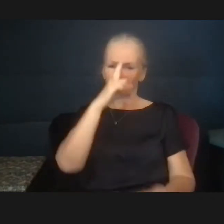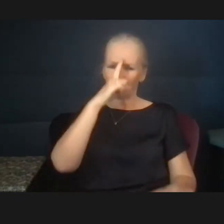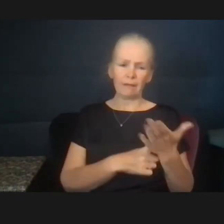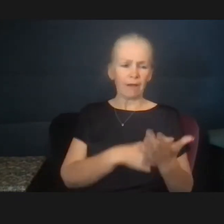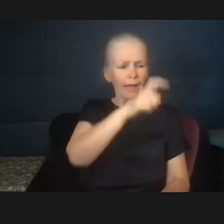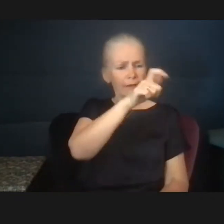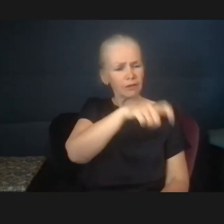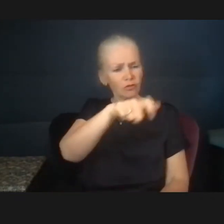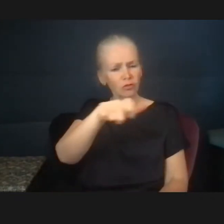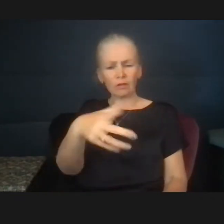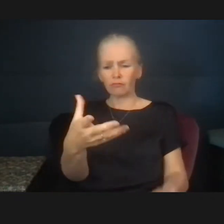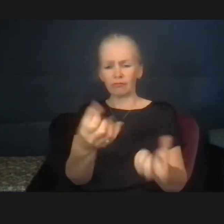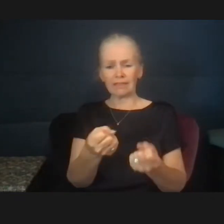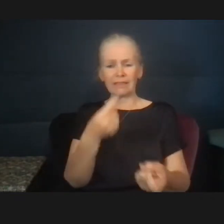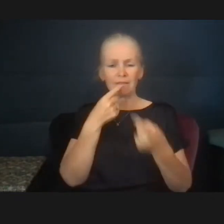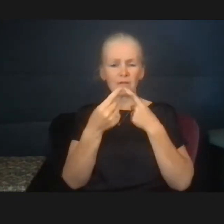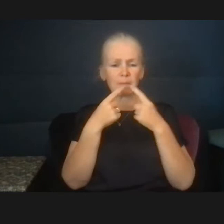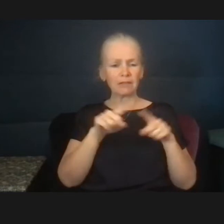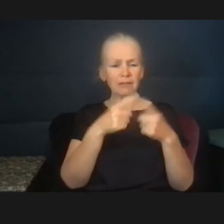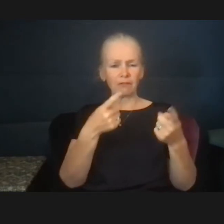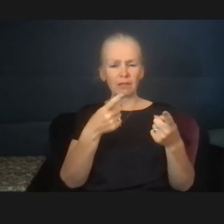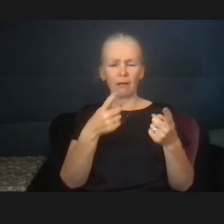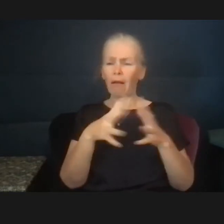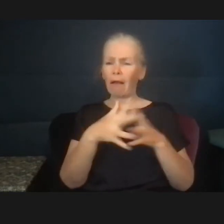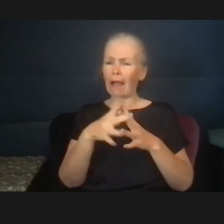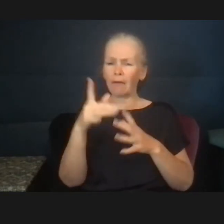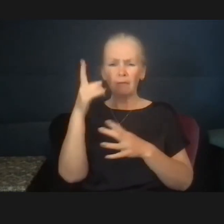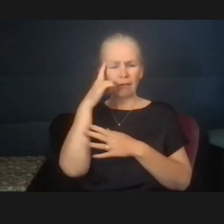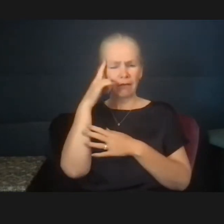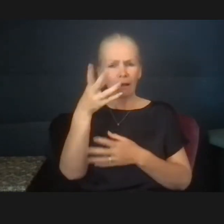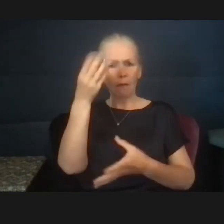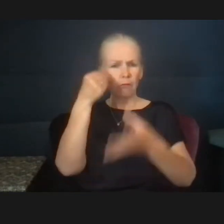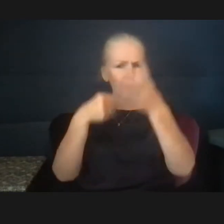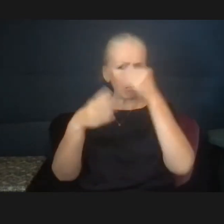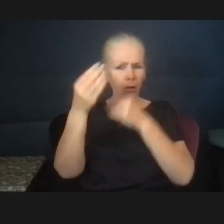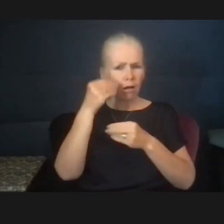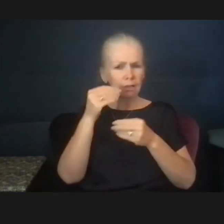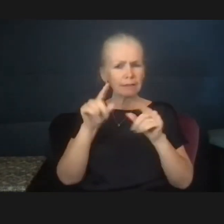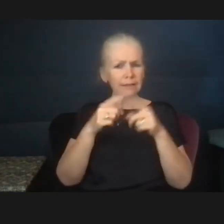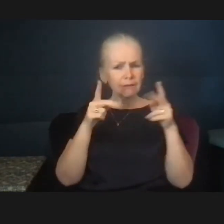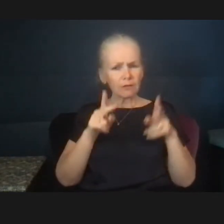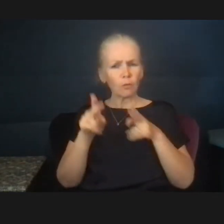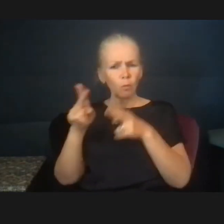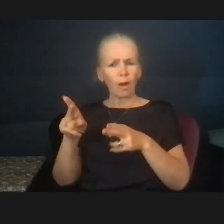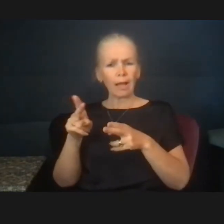information in a different way, it processes information in a different way. For me going for